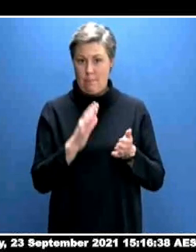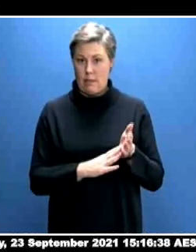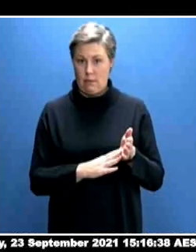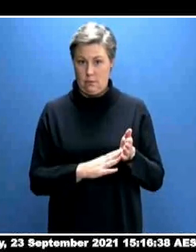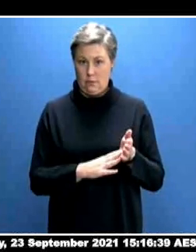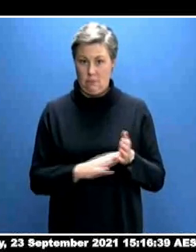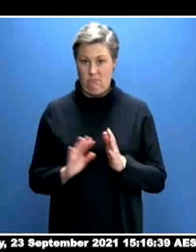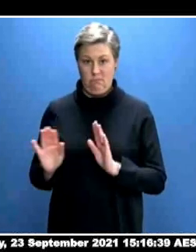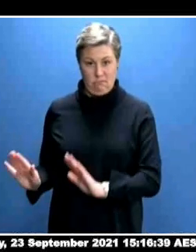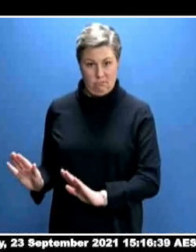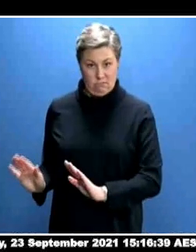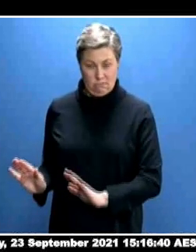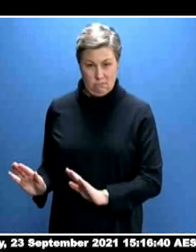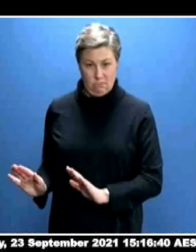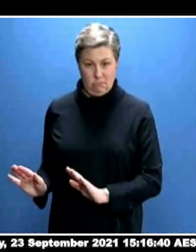Mmm-hmm.